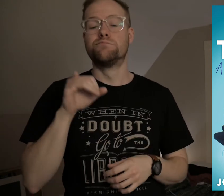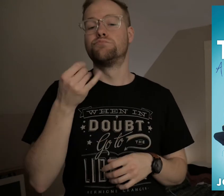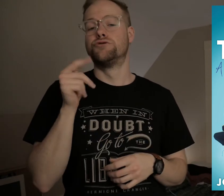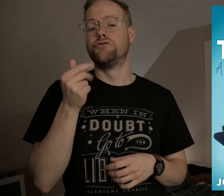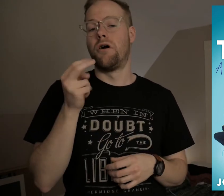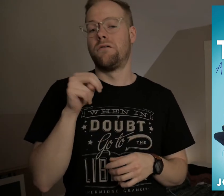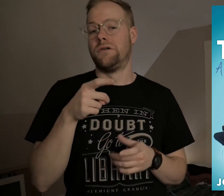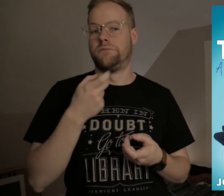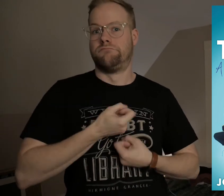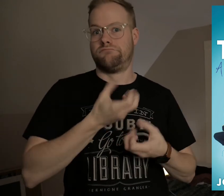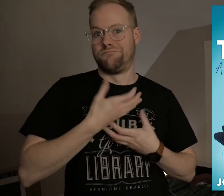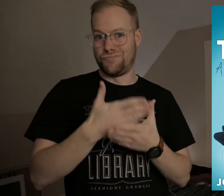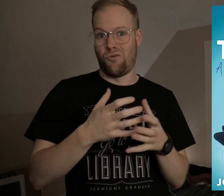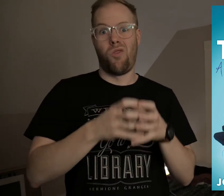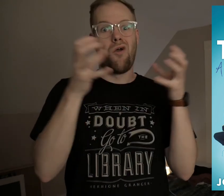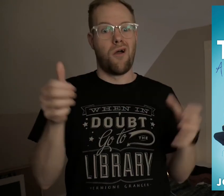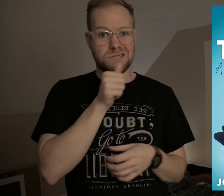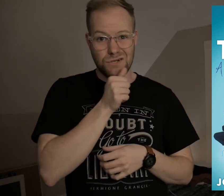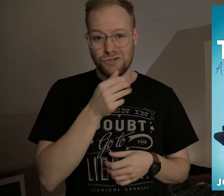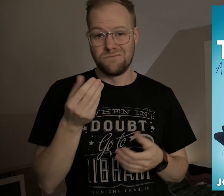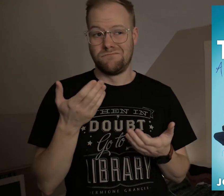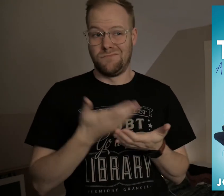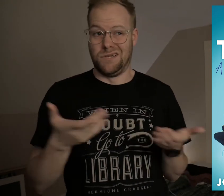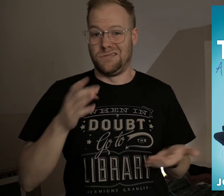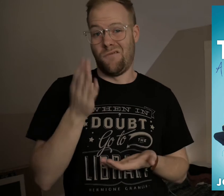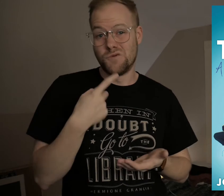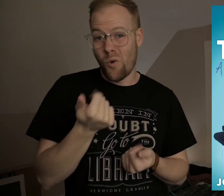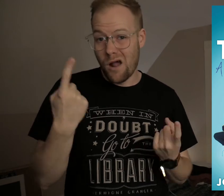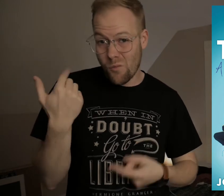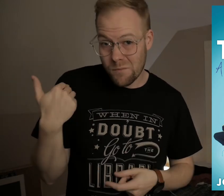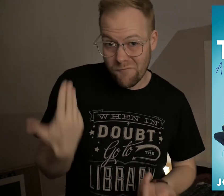Jonathan shares a lot of secrets and things that he’s never told people before.